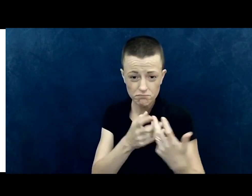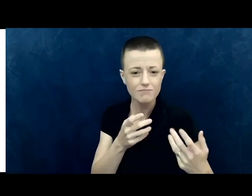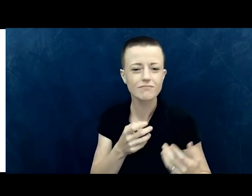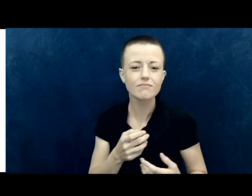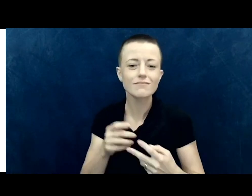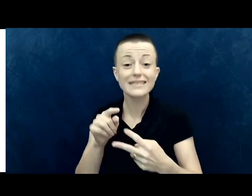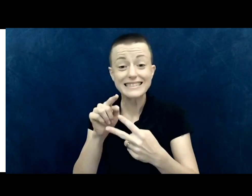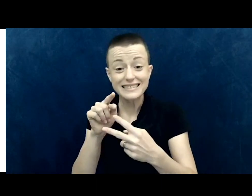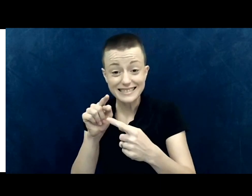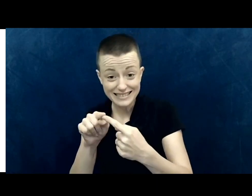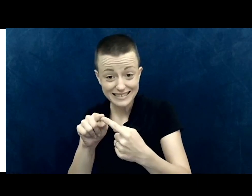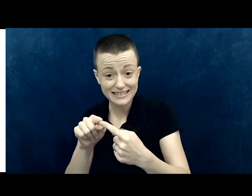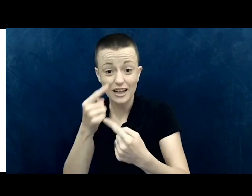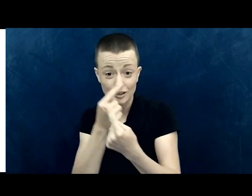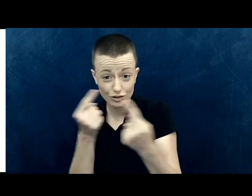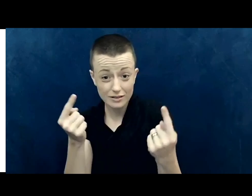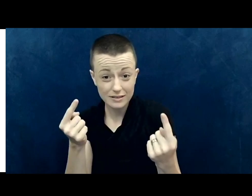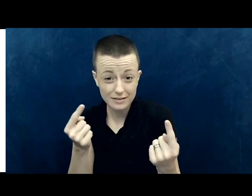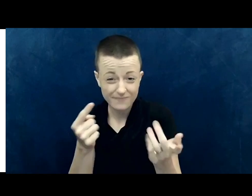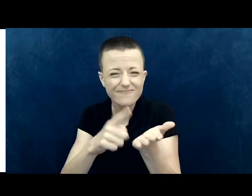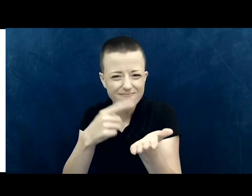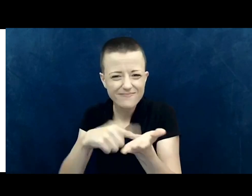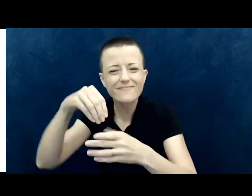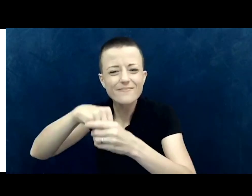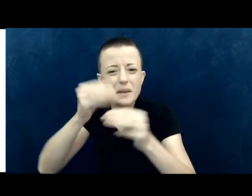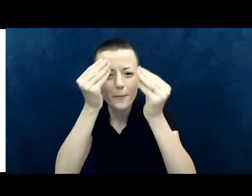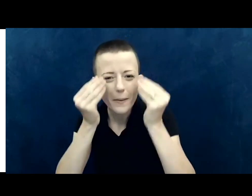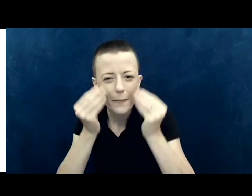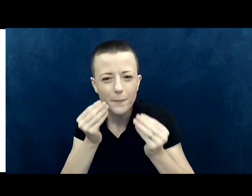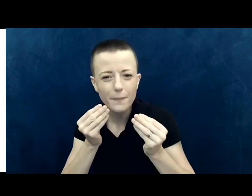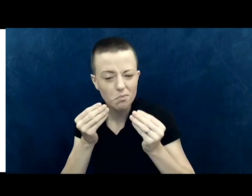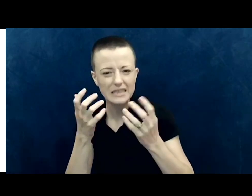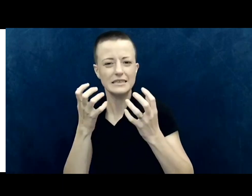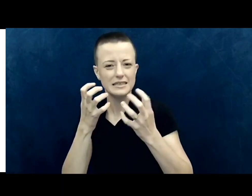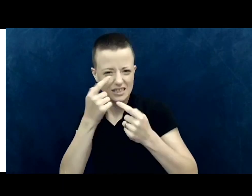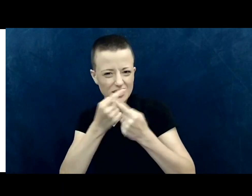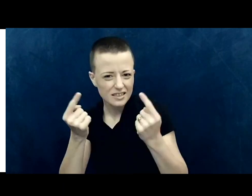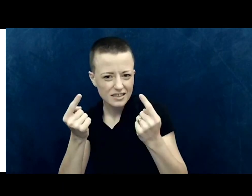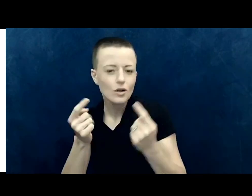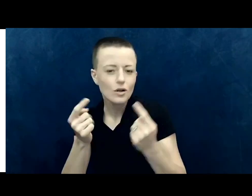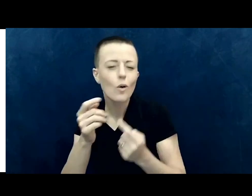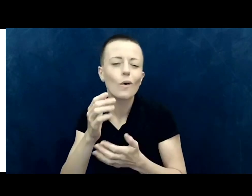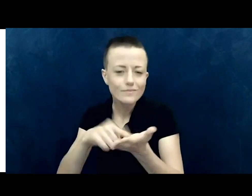These substances are common outside of the COVID-19 vaccine and are found in some cosmetic products,